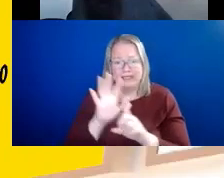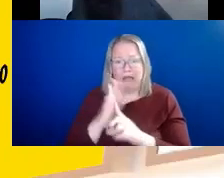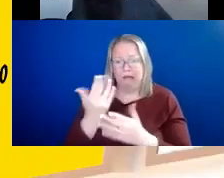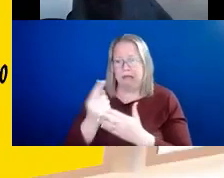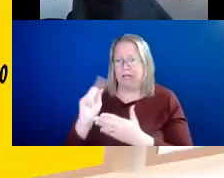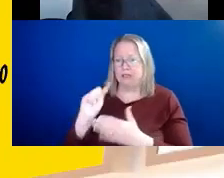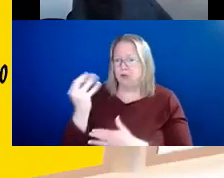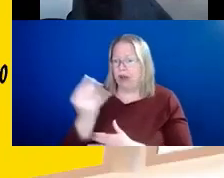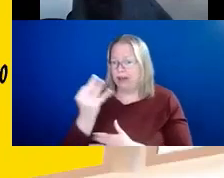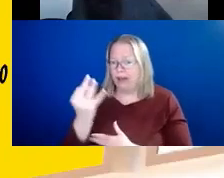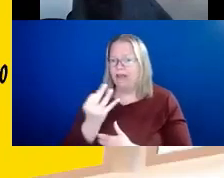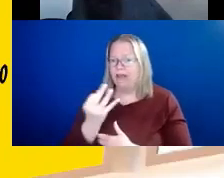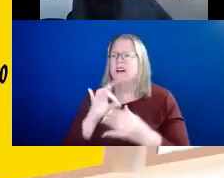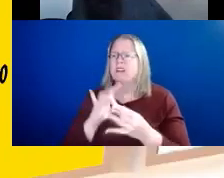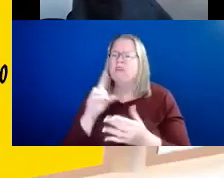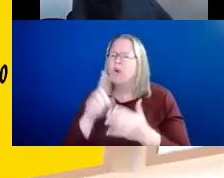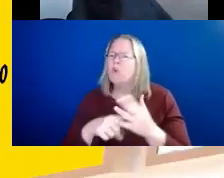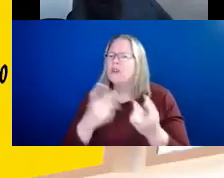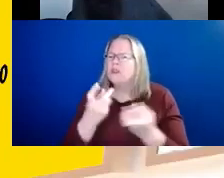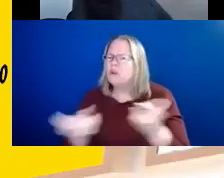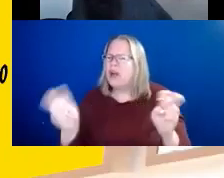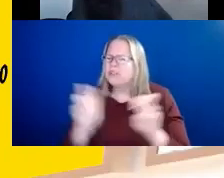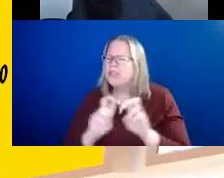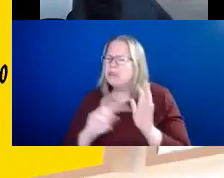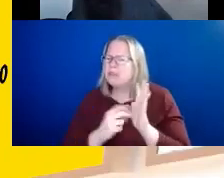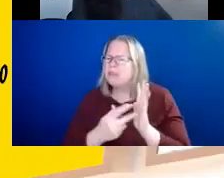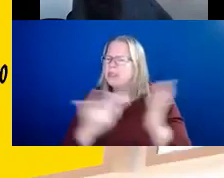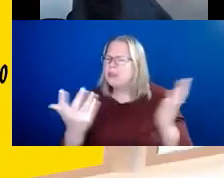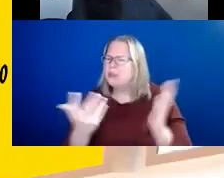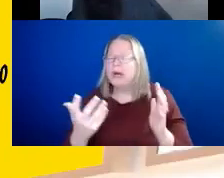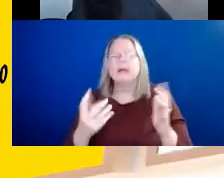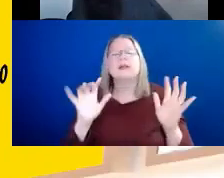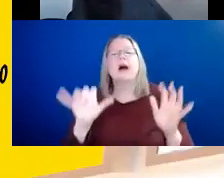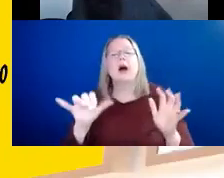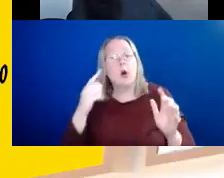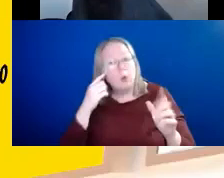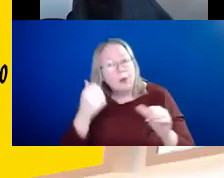12:51:49 what is a roundtable . Somebody remember how around table used to be.